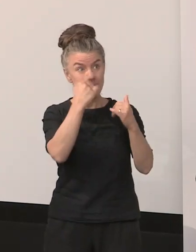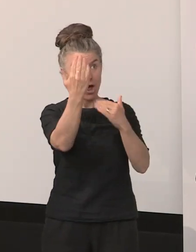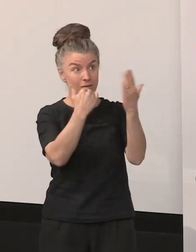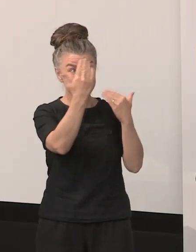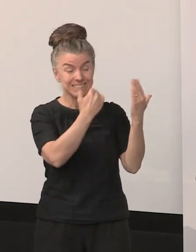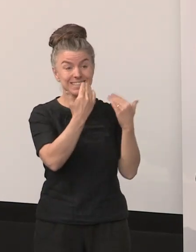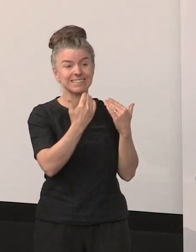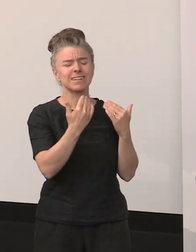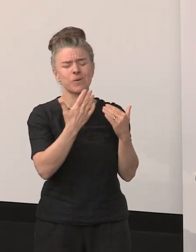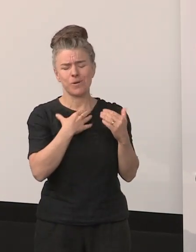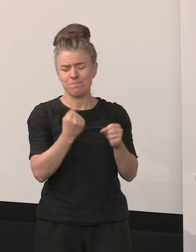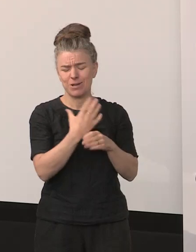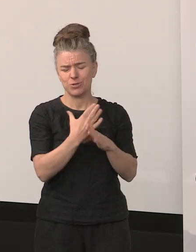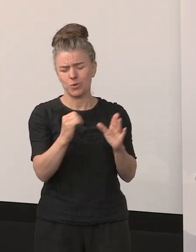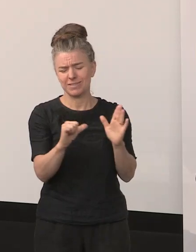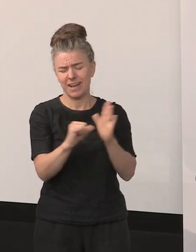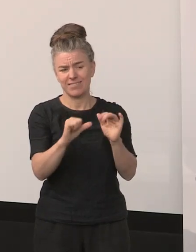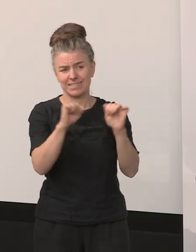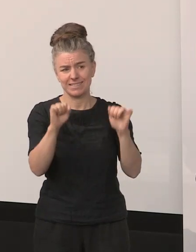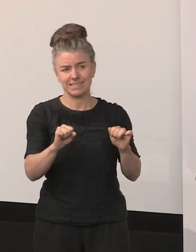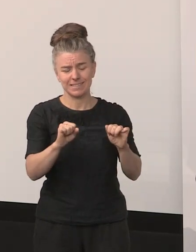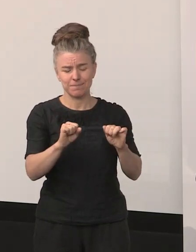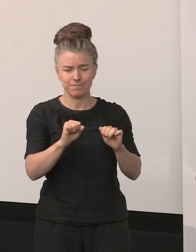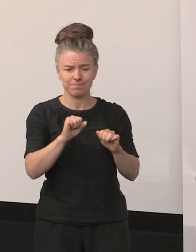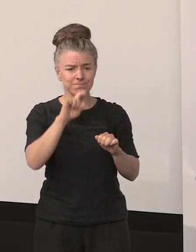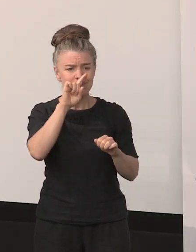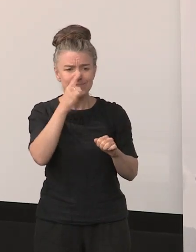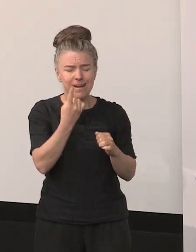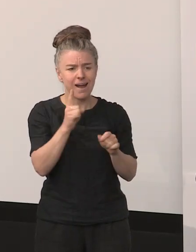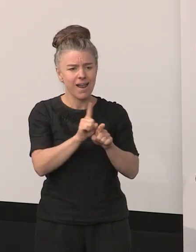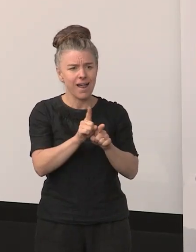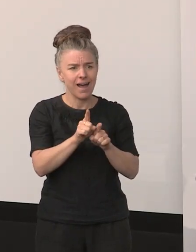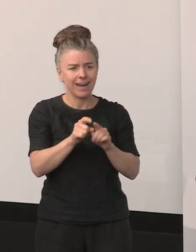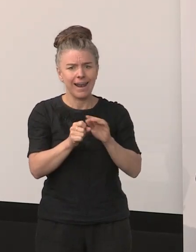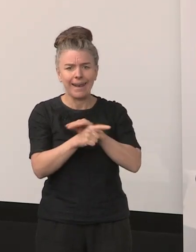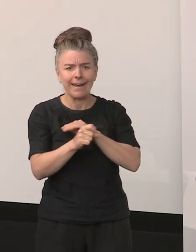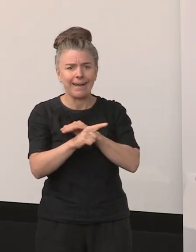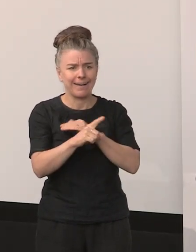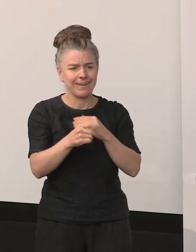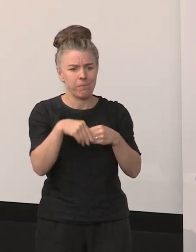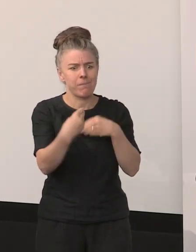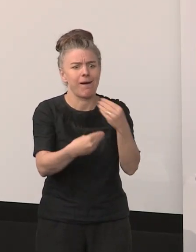make sure that our border is, as I've described it, both airtight and watertight, and